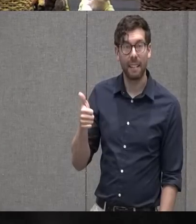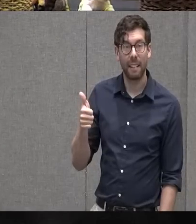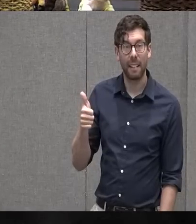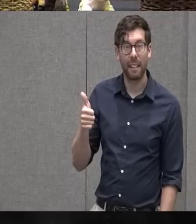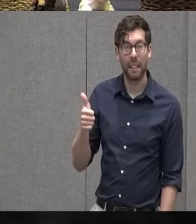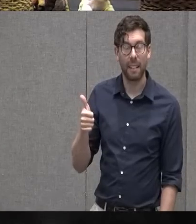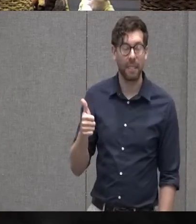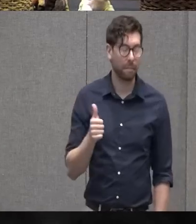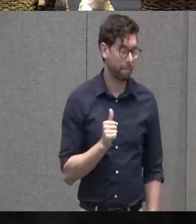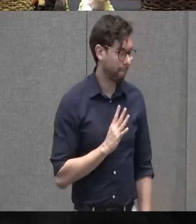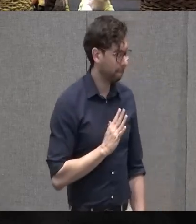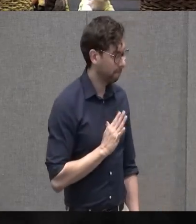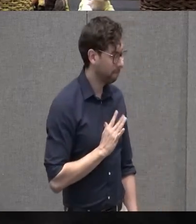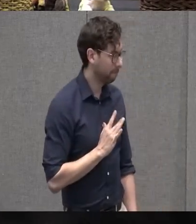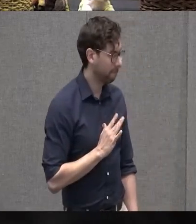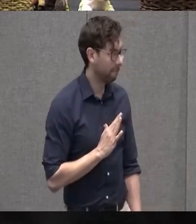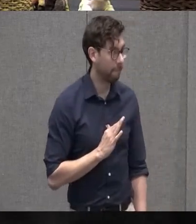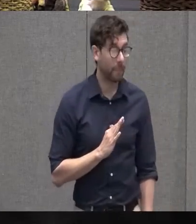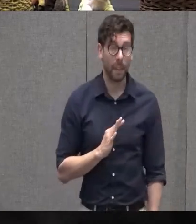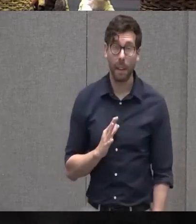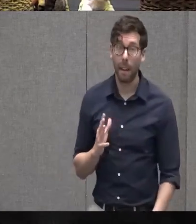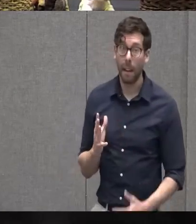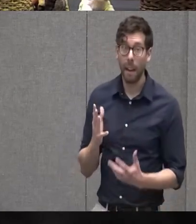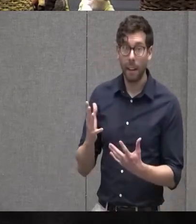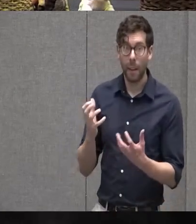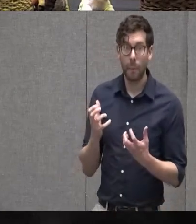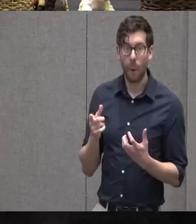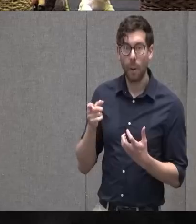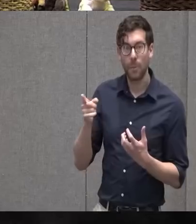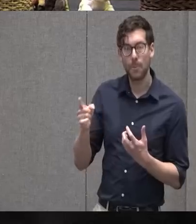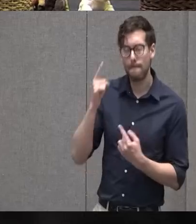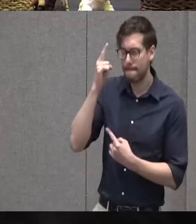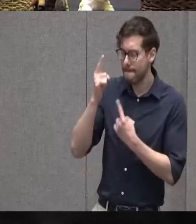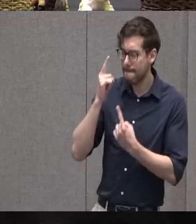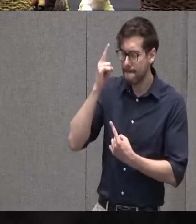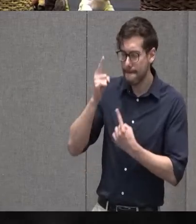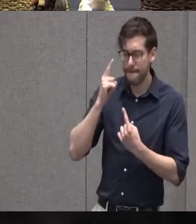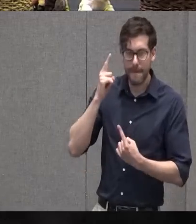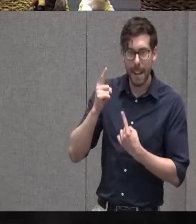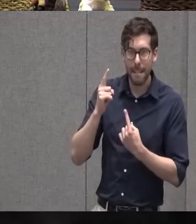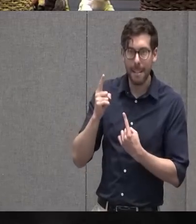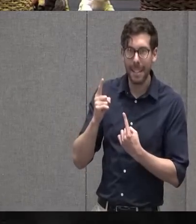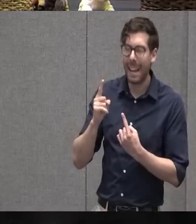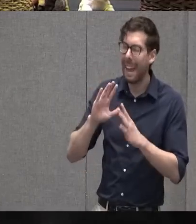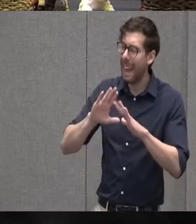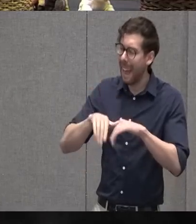Very cool. I want you to think of how you can spend all $10.